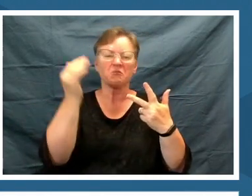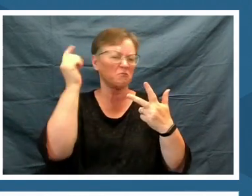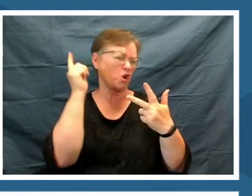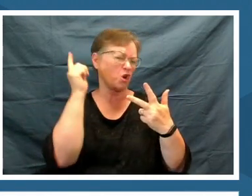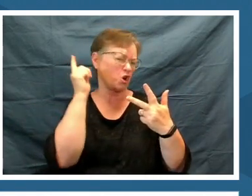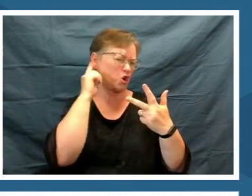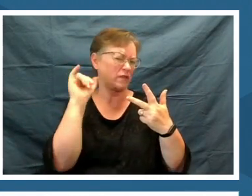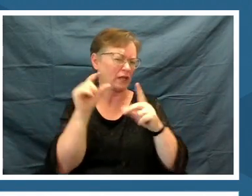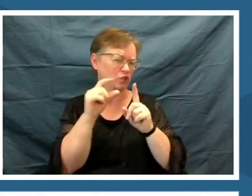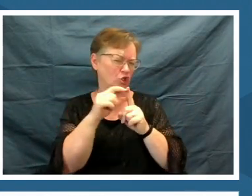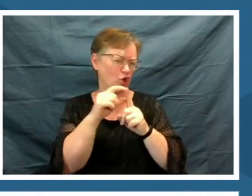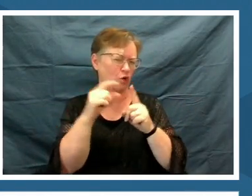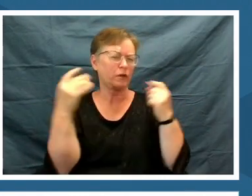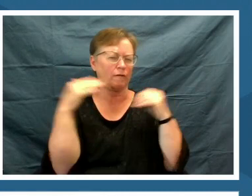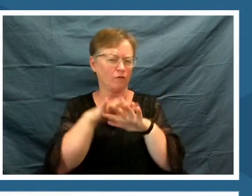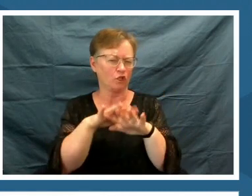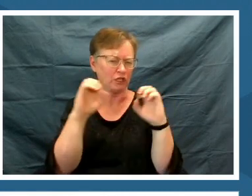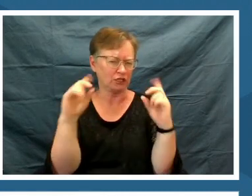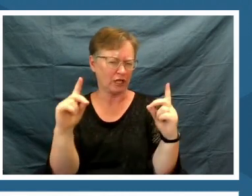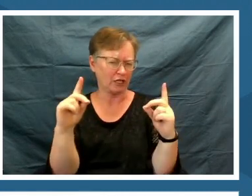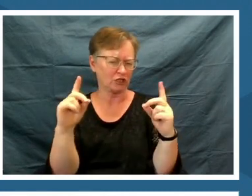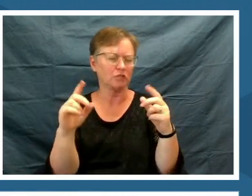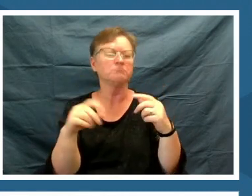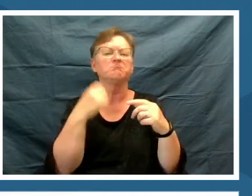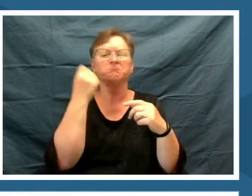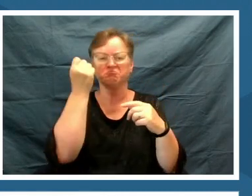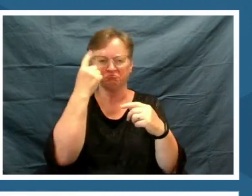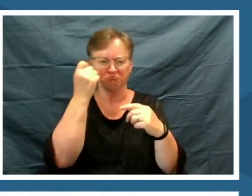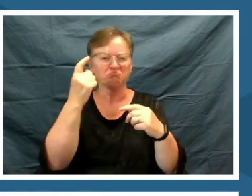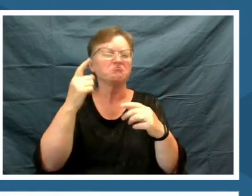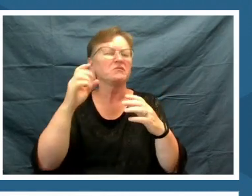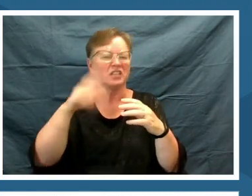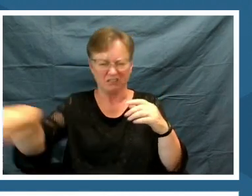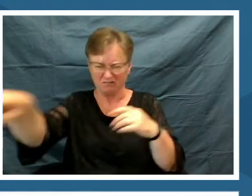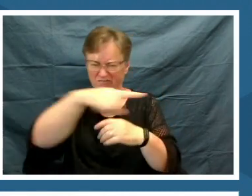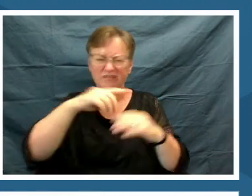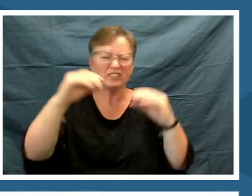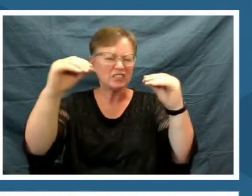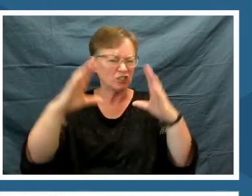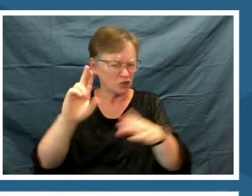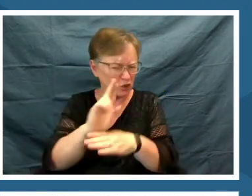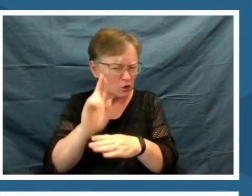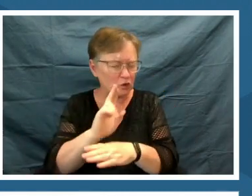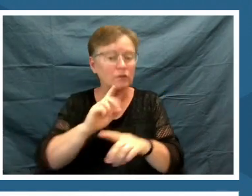education you know teachers who are using convergence education but you've